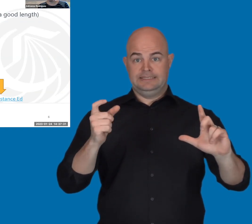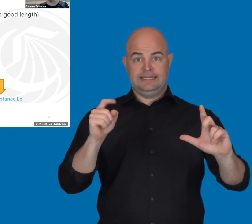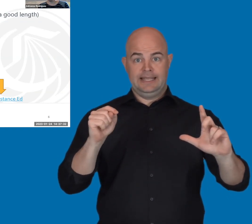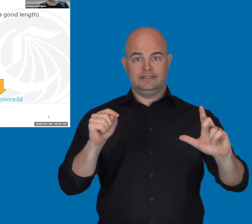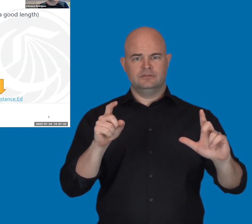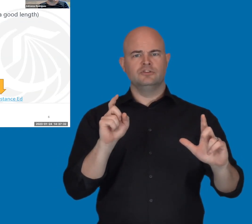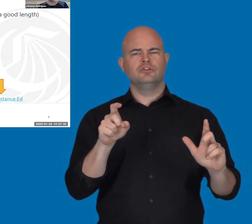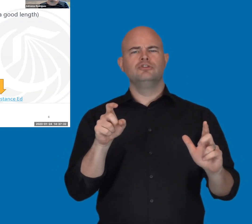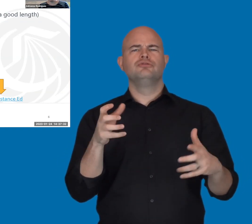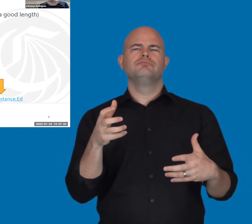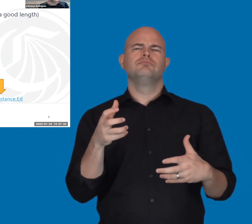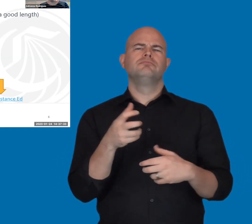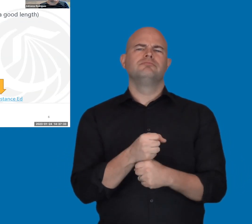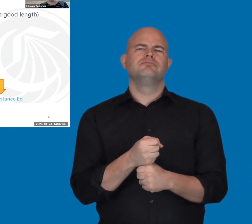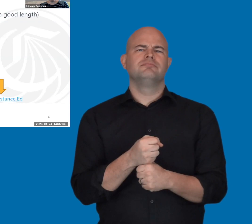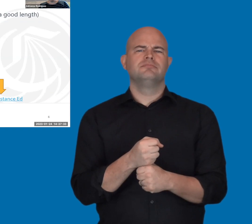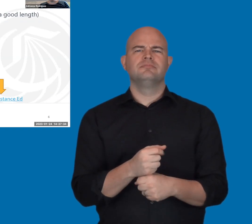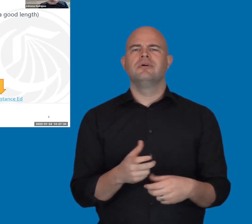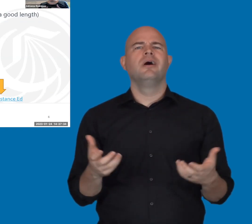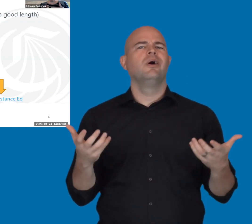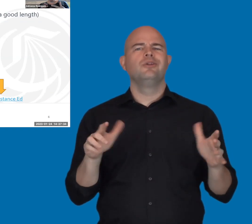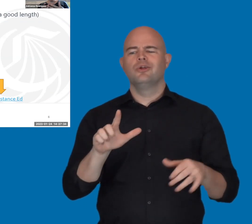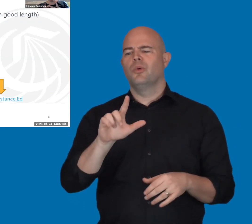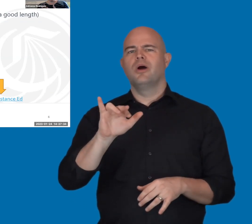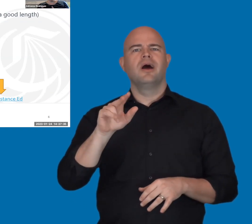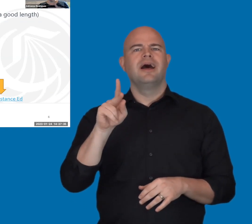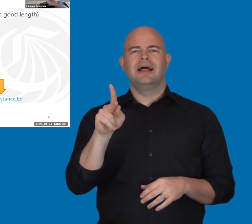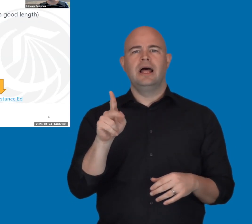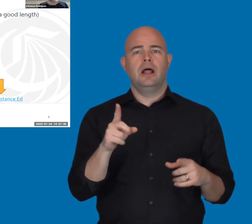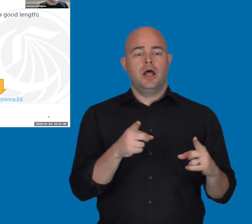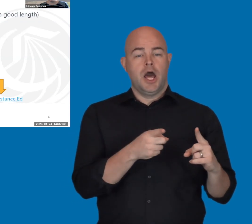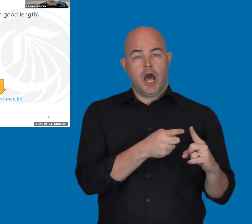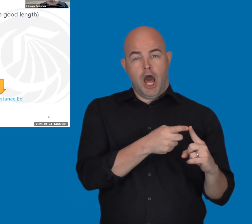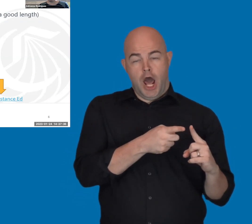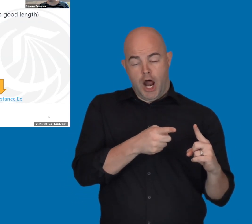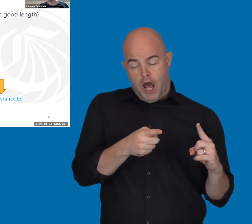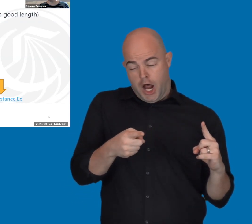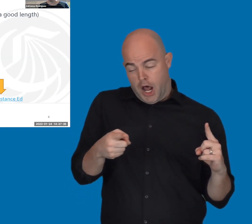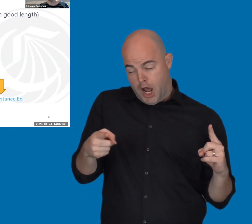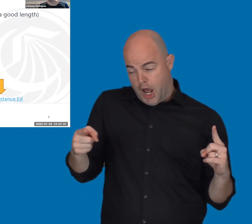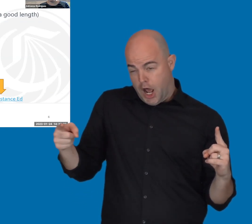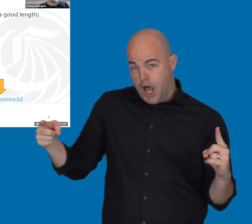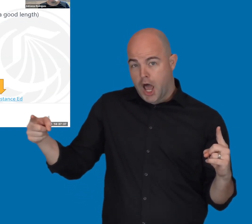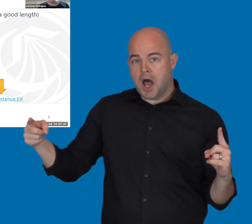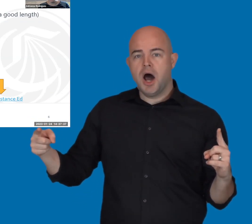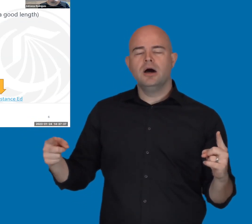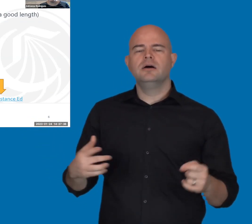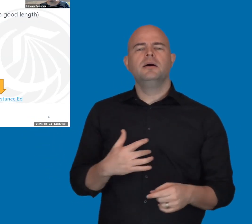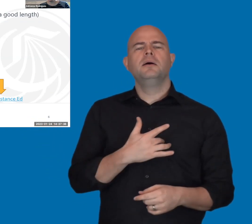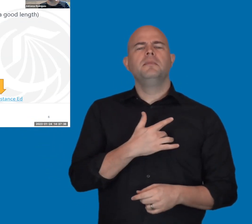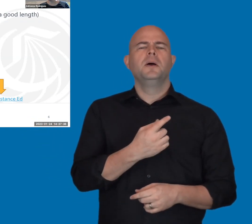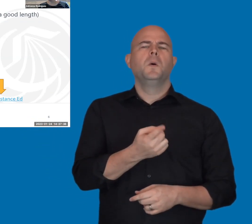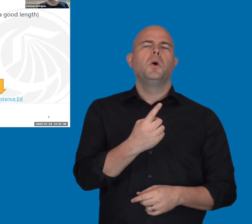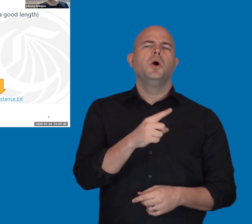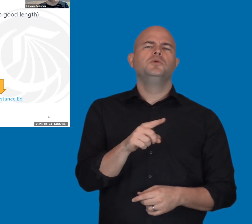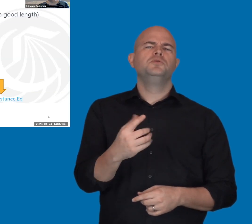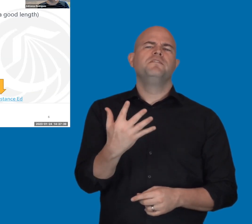You don't want a link that's a whole sentence long, generally one to five words will do the trick.